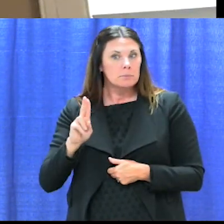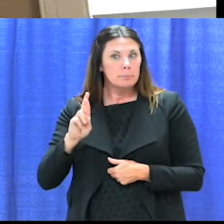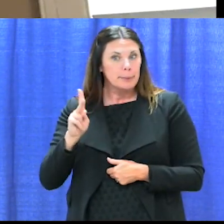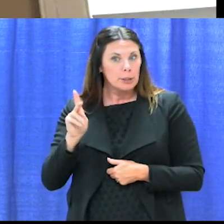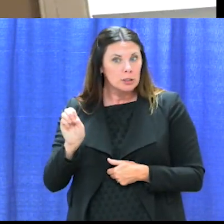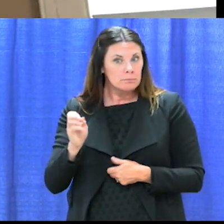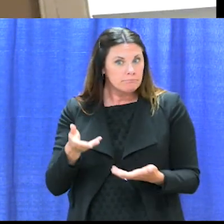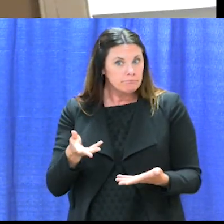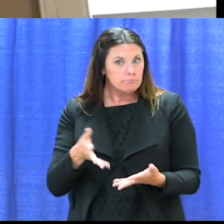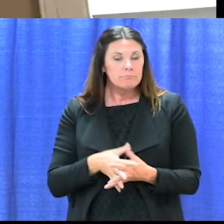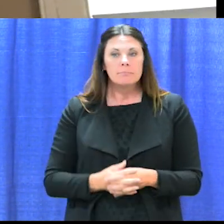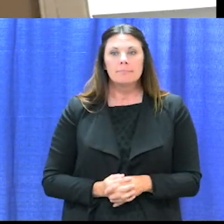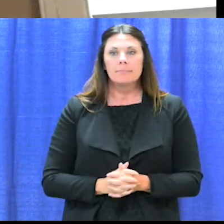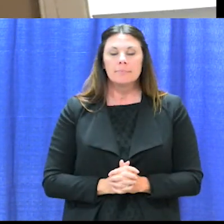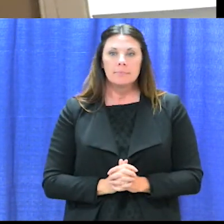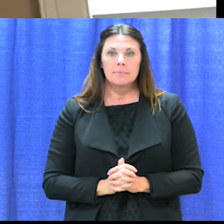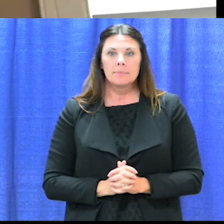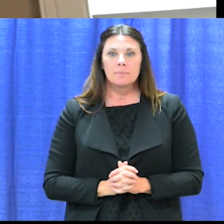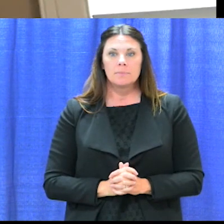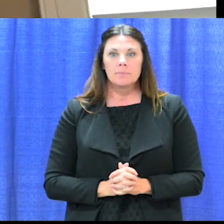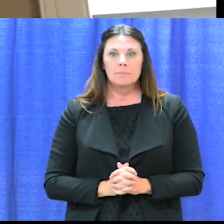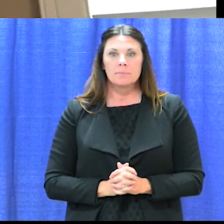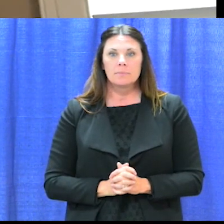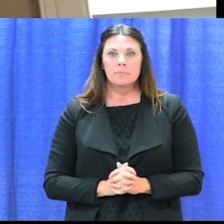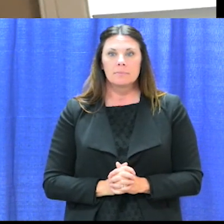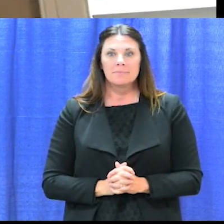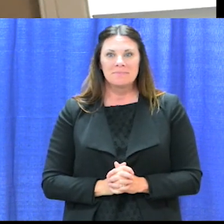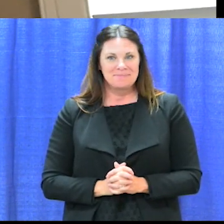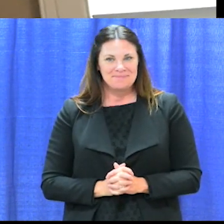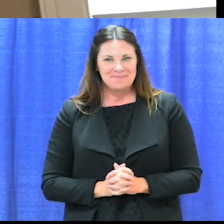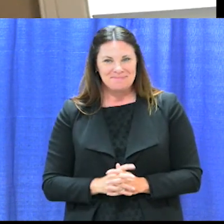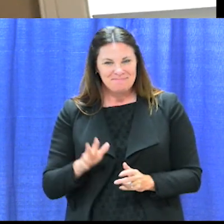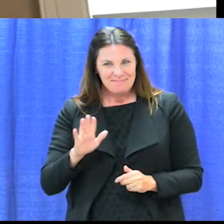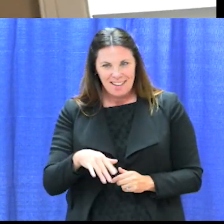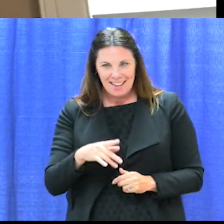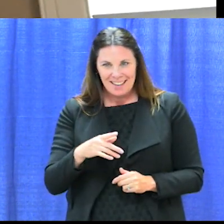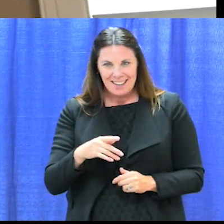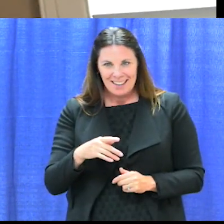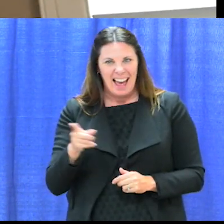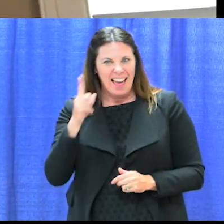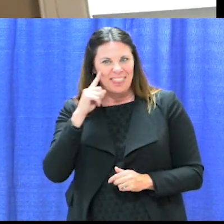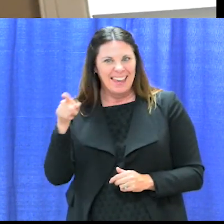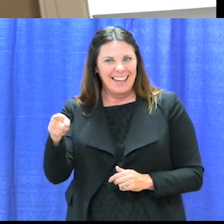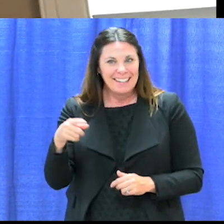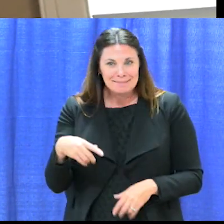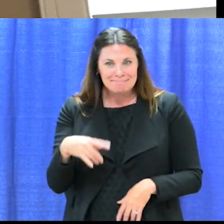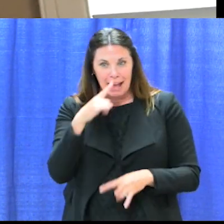I know ironically enough she's having some trouble with her internet.